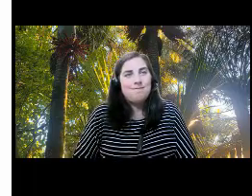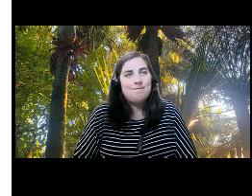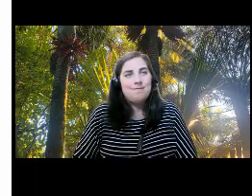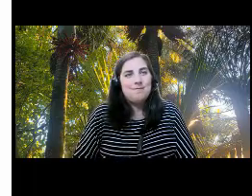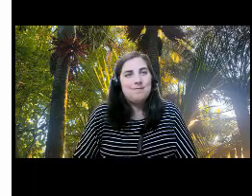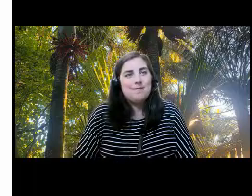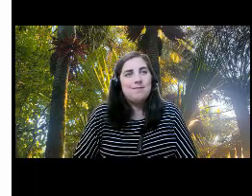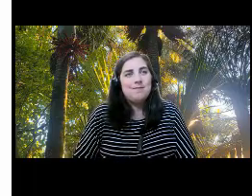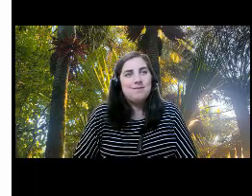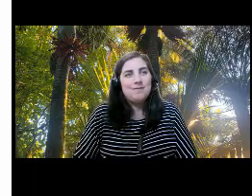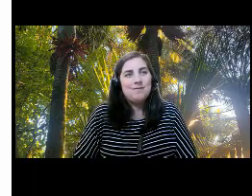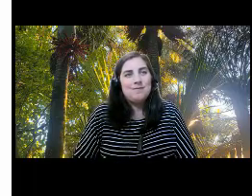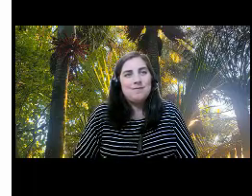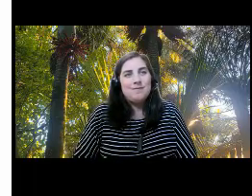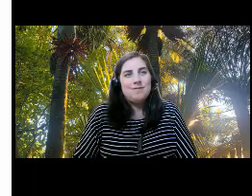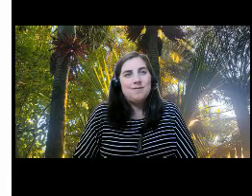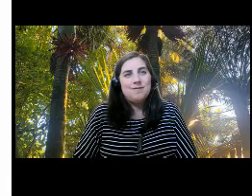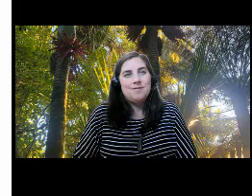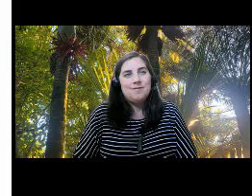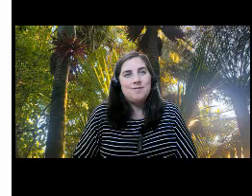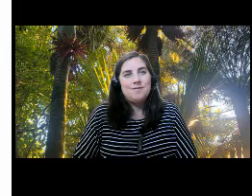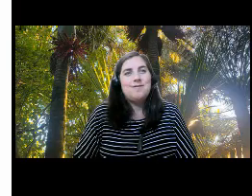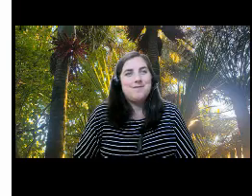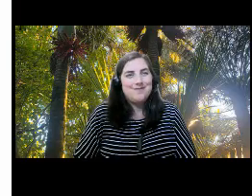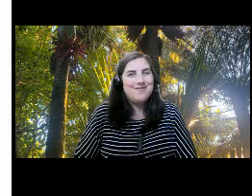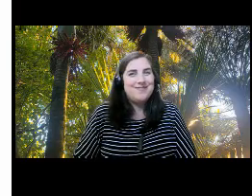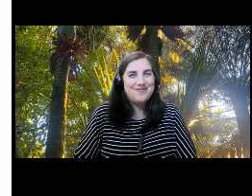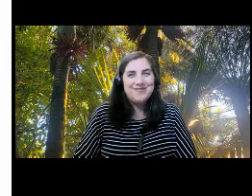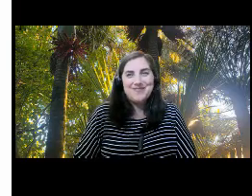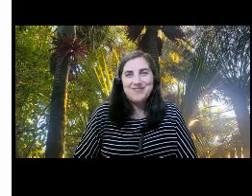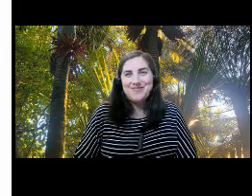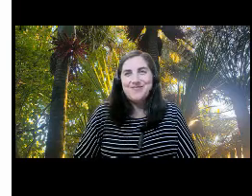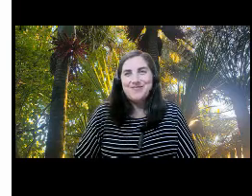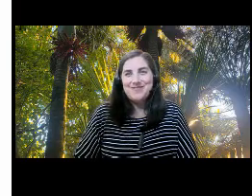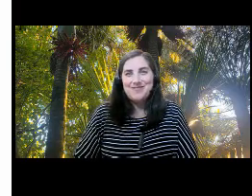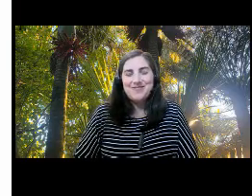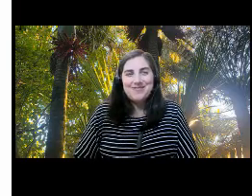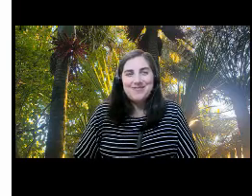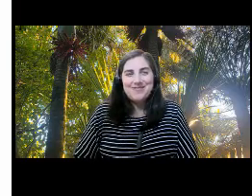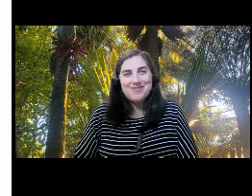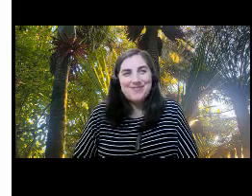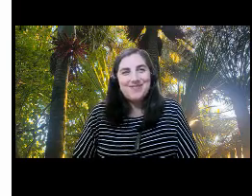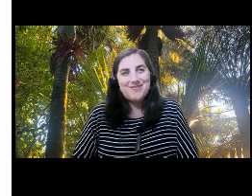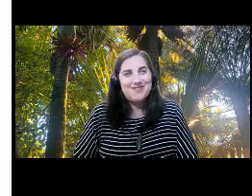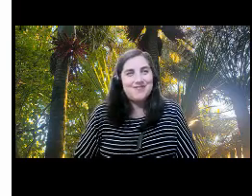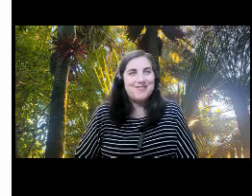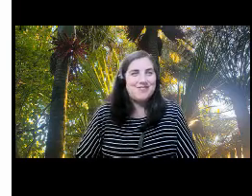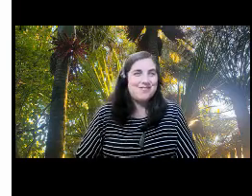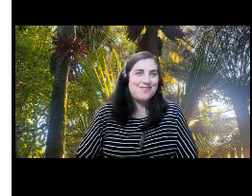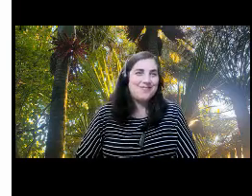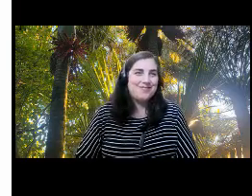And it is a really interesting topic. And I think maybe I saw that there's a webinar